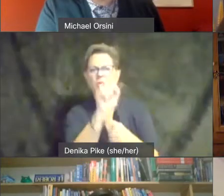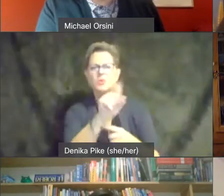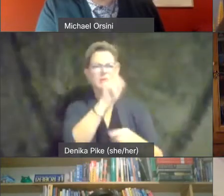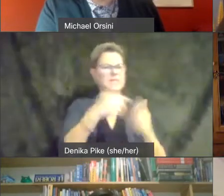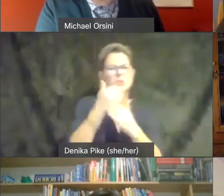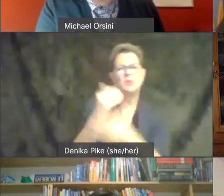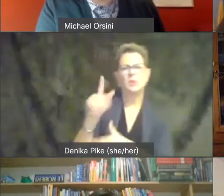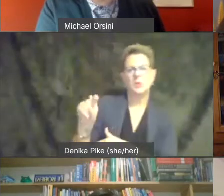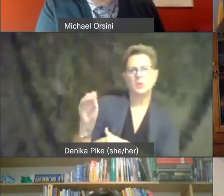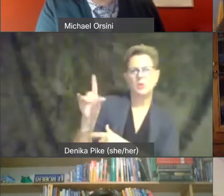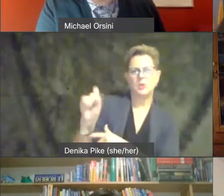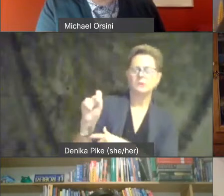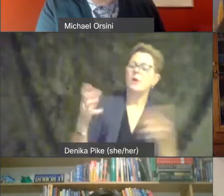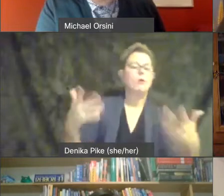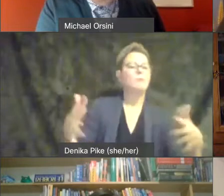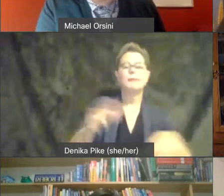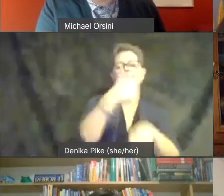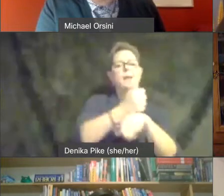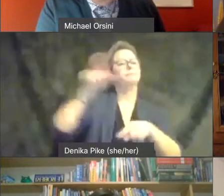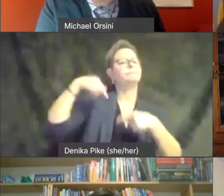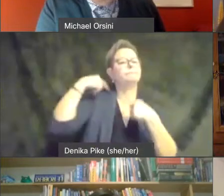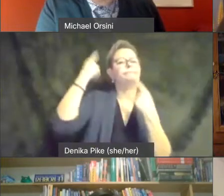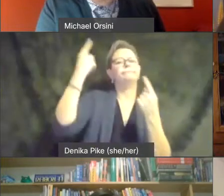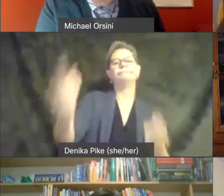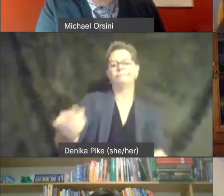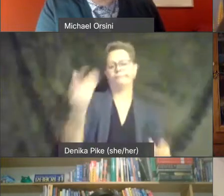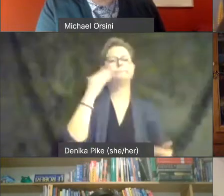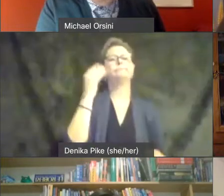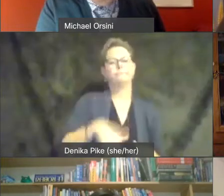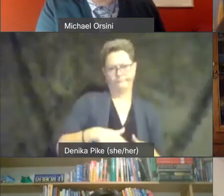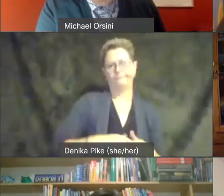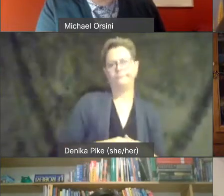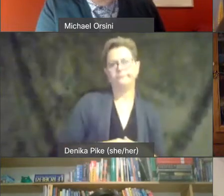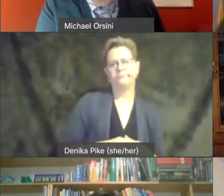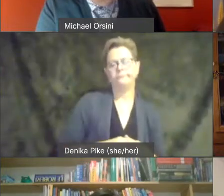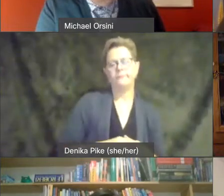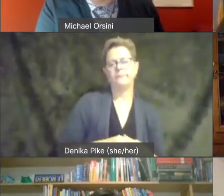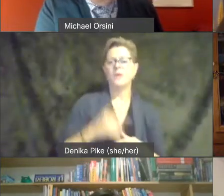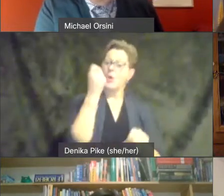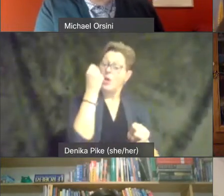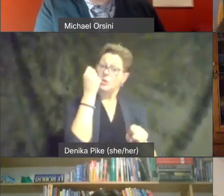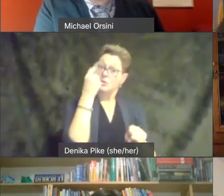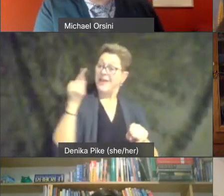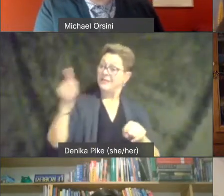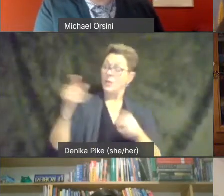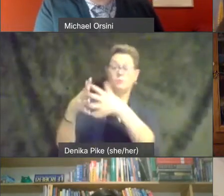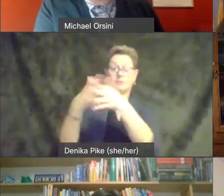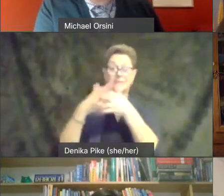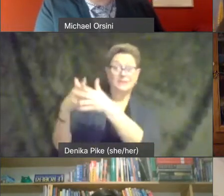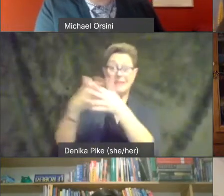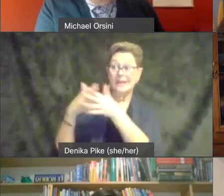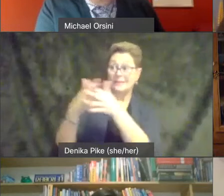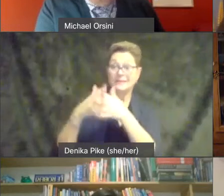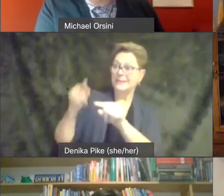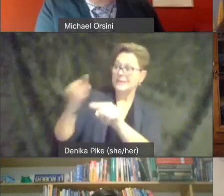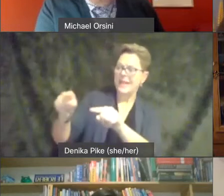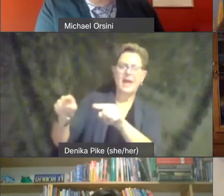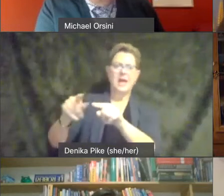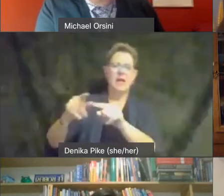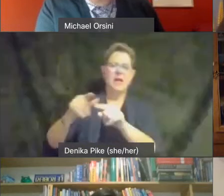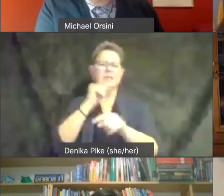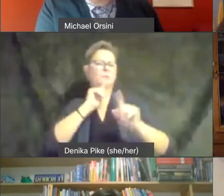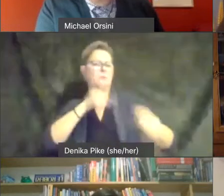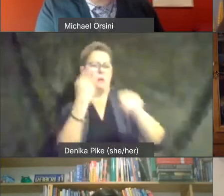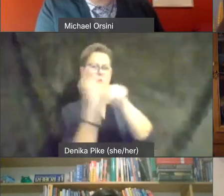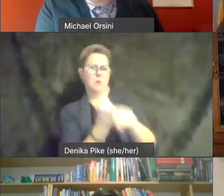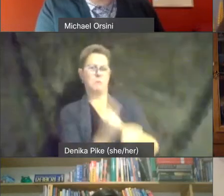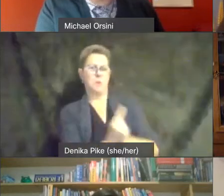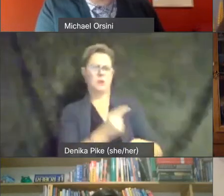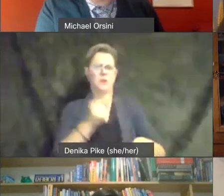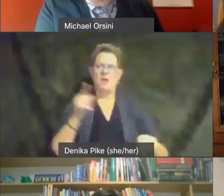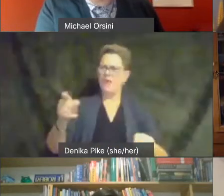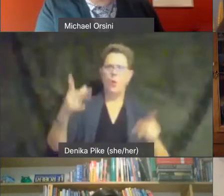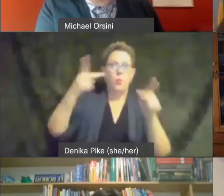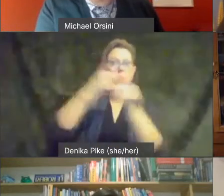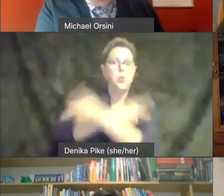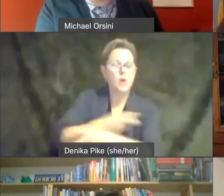They already exist crucially those states that having poor responses to covert 19 said some of those with the highest case numbers and deaths.